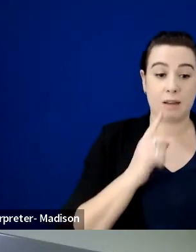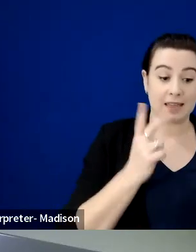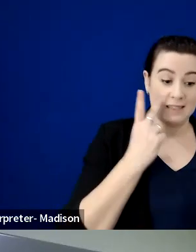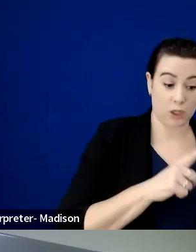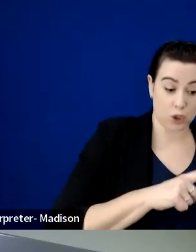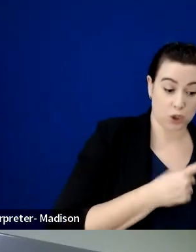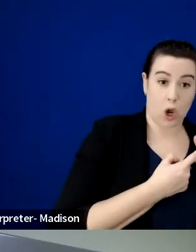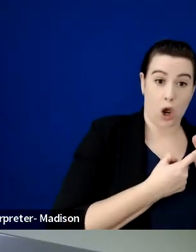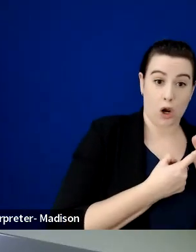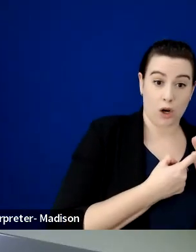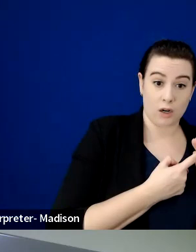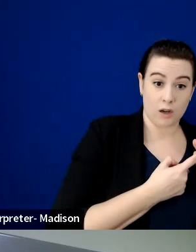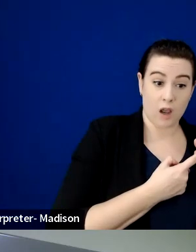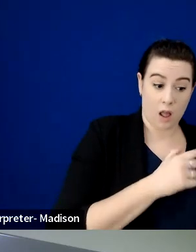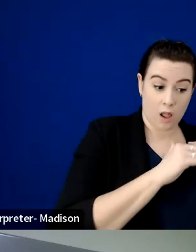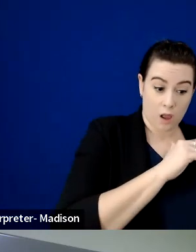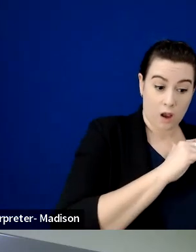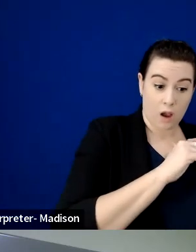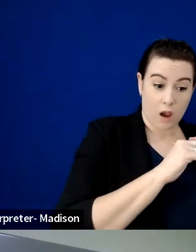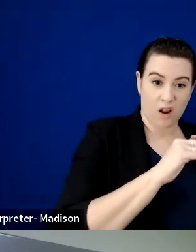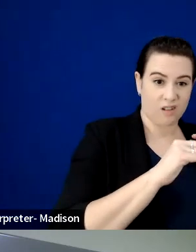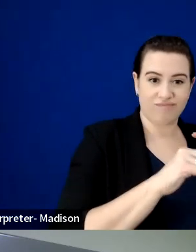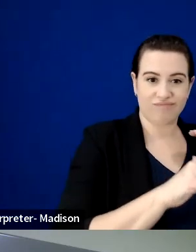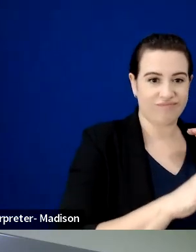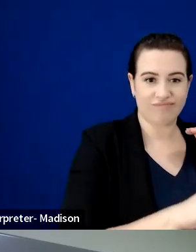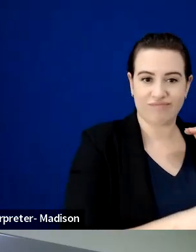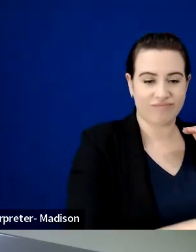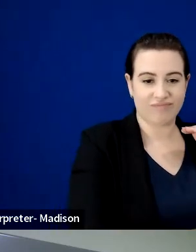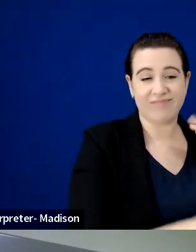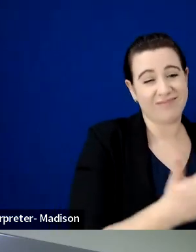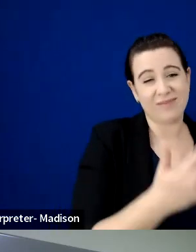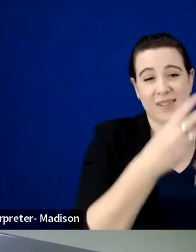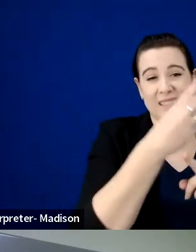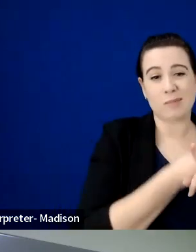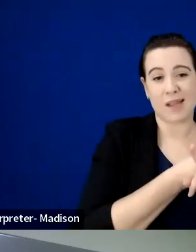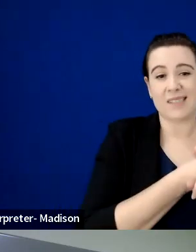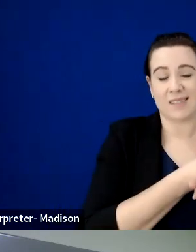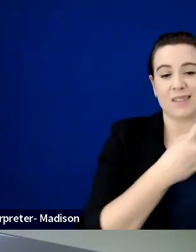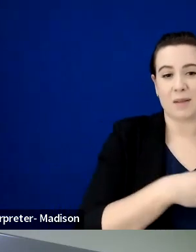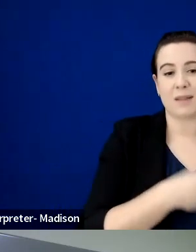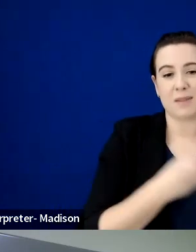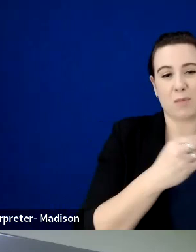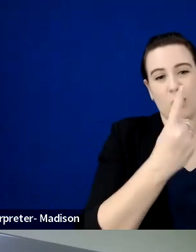Again, it's a long-term effort.